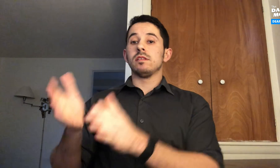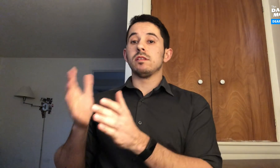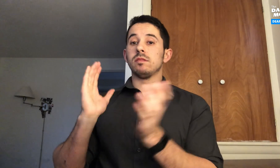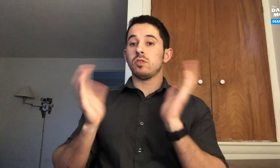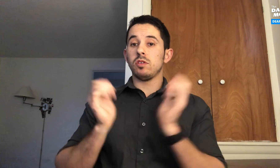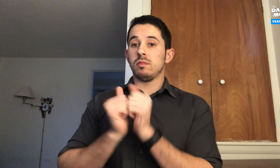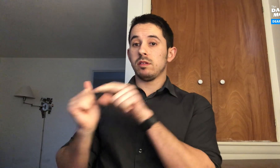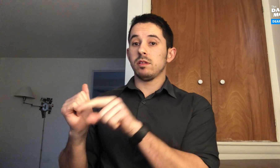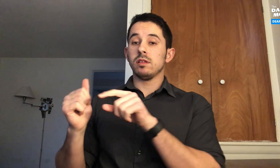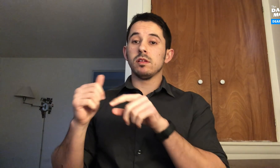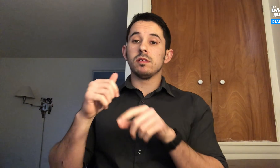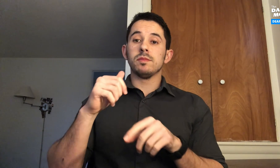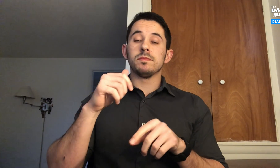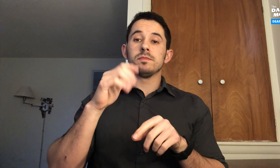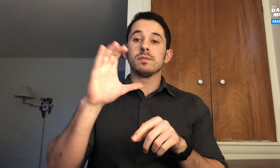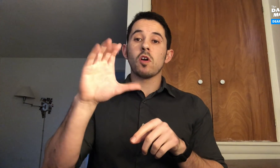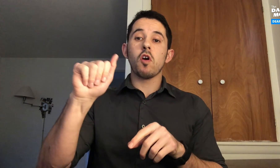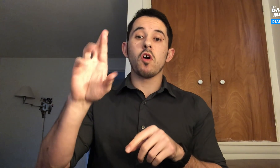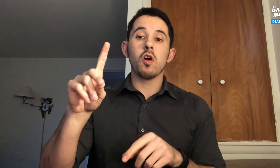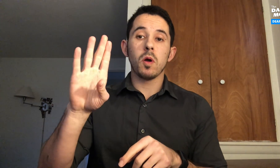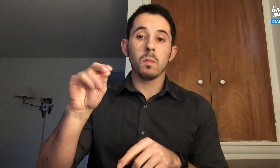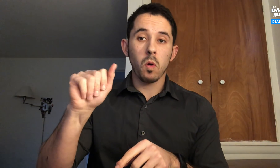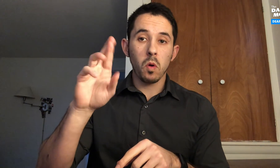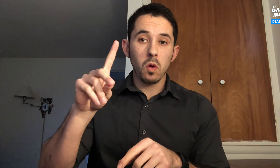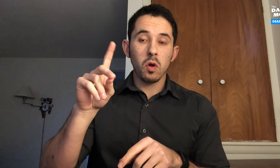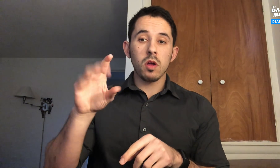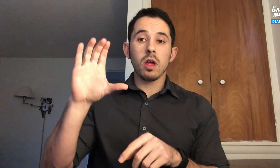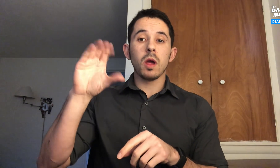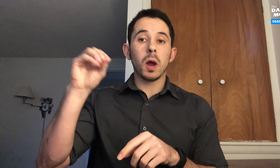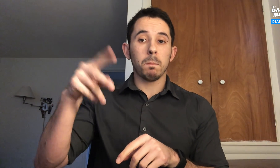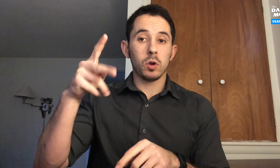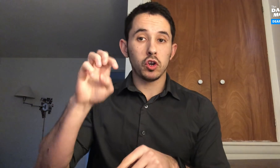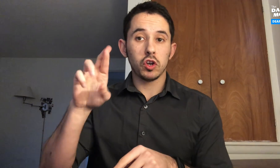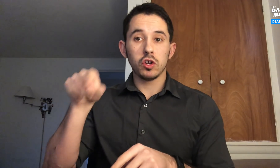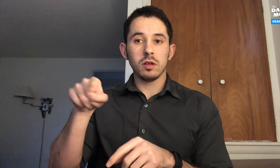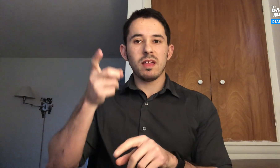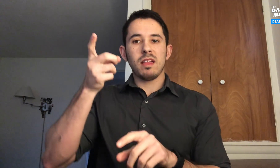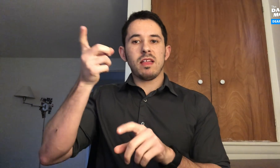On a cardboard or copper surface,